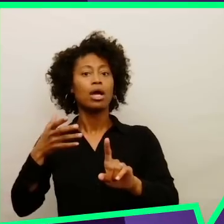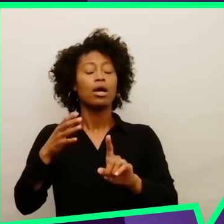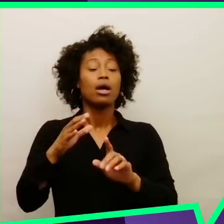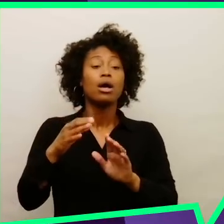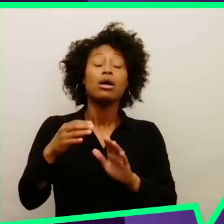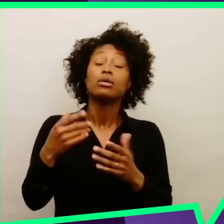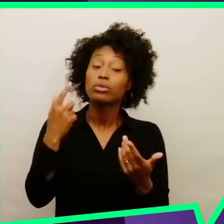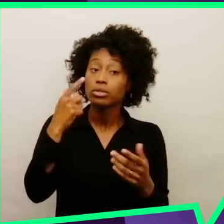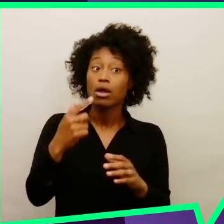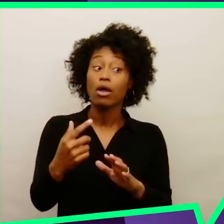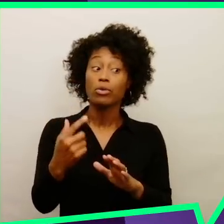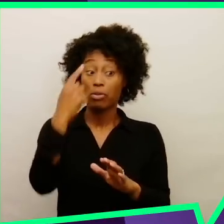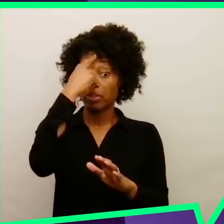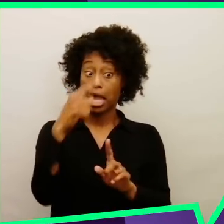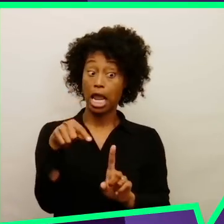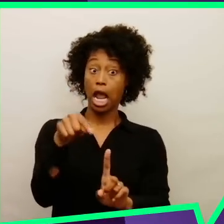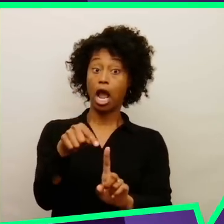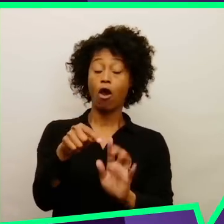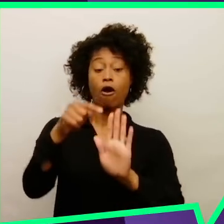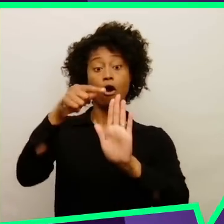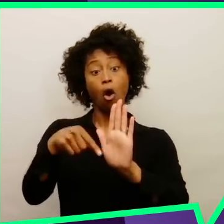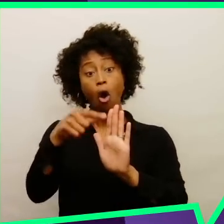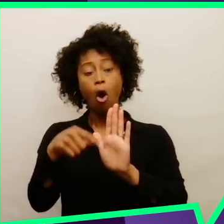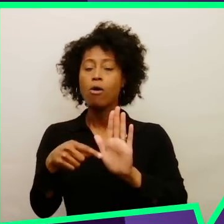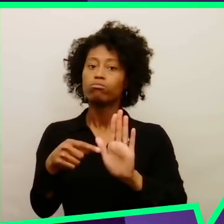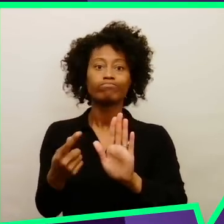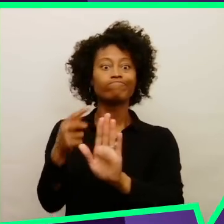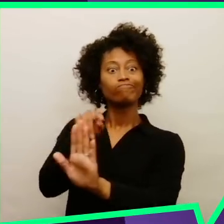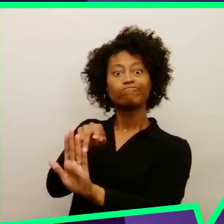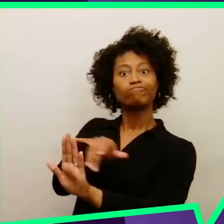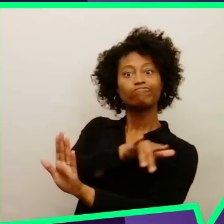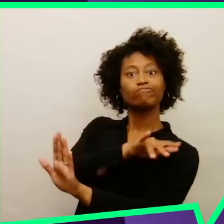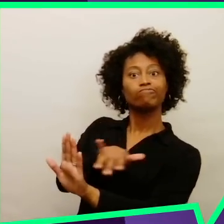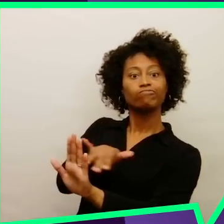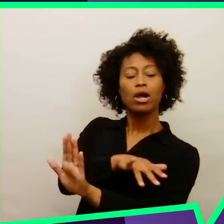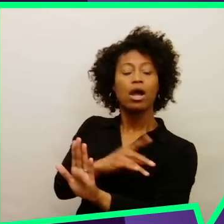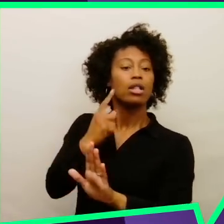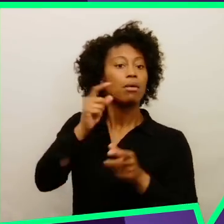the people relations, and management, and the business aspect of it, too.